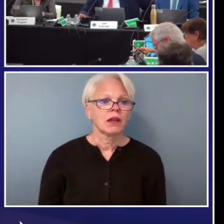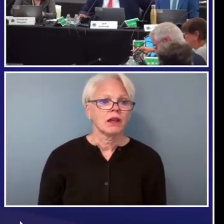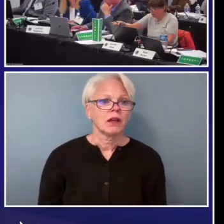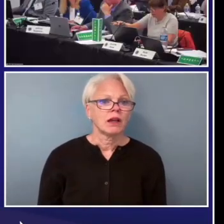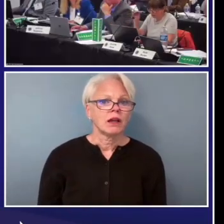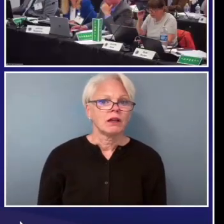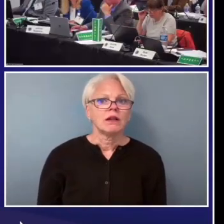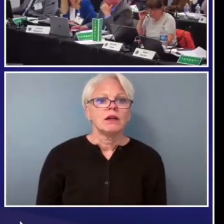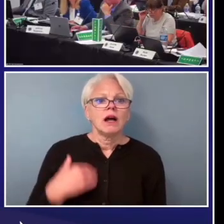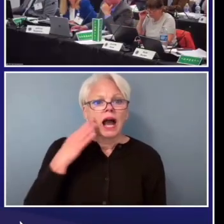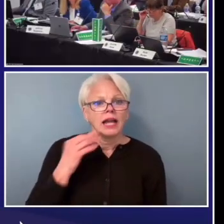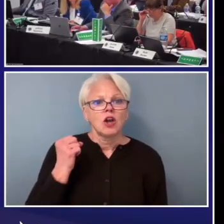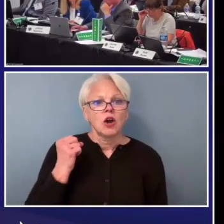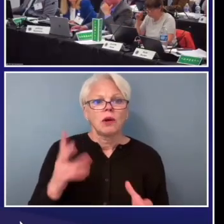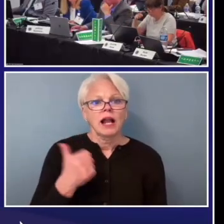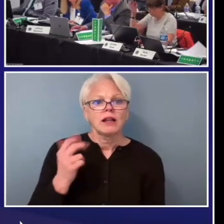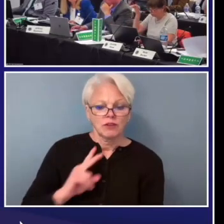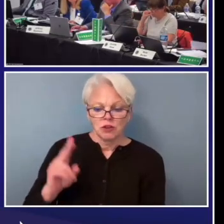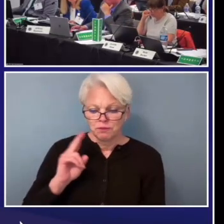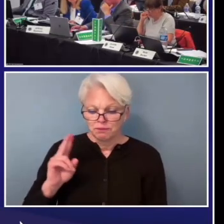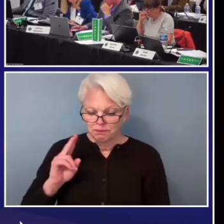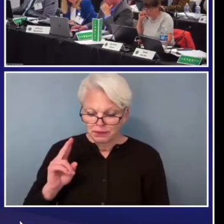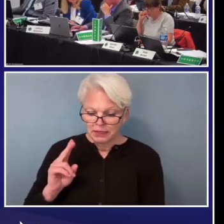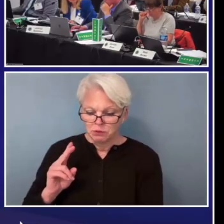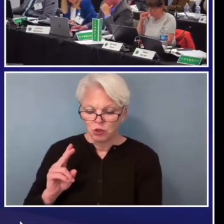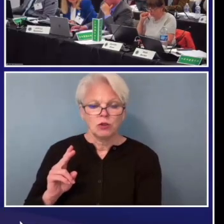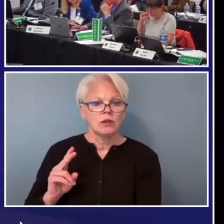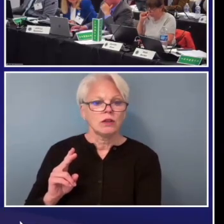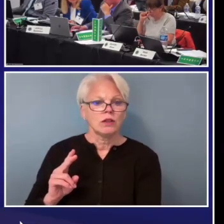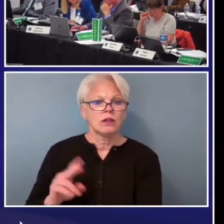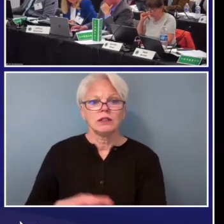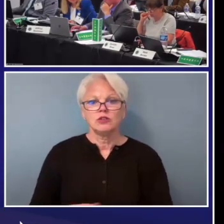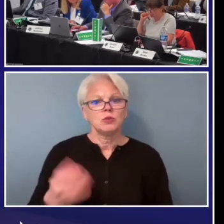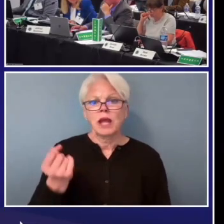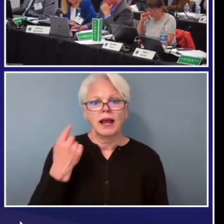and I know a lot of other people in the world around us, don't understand three.